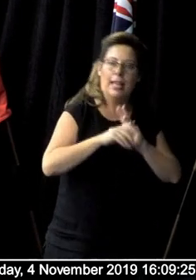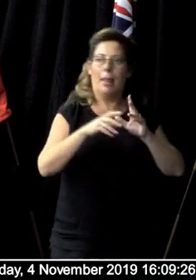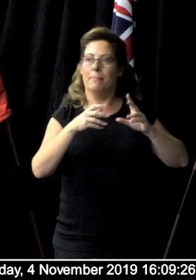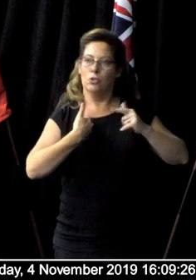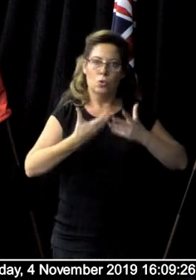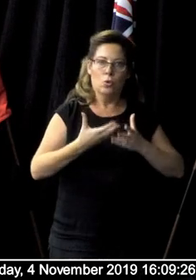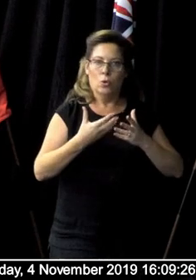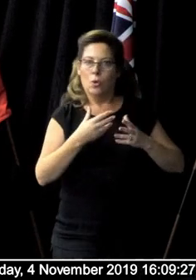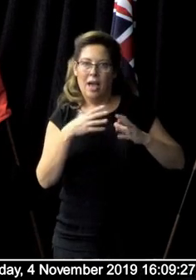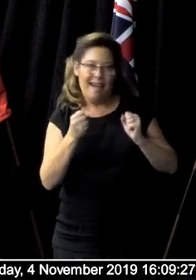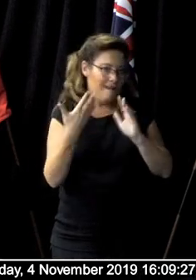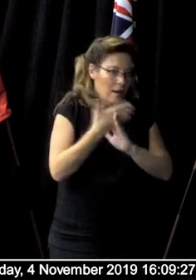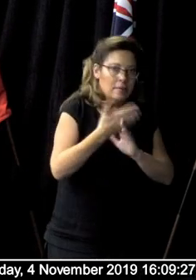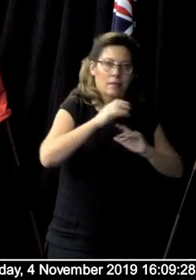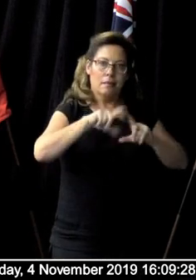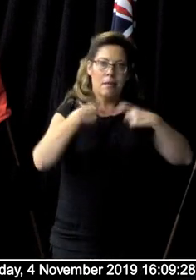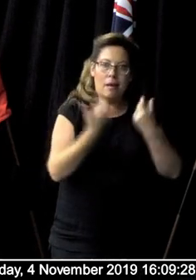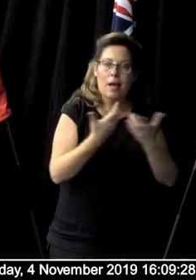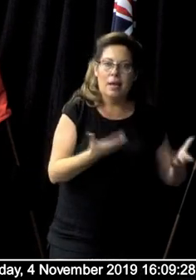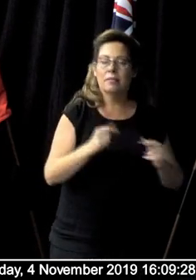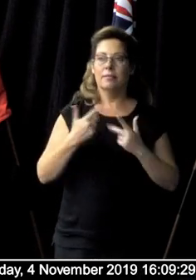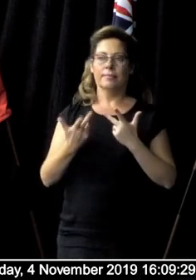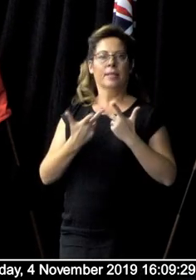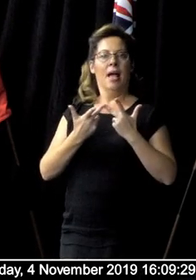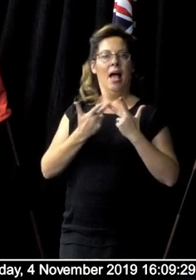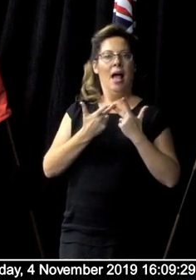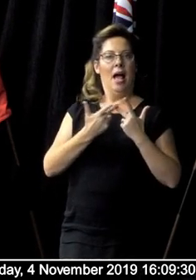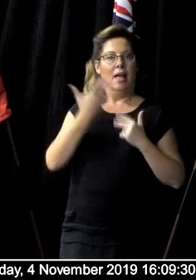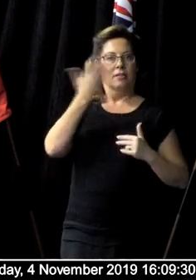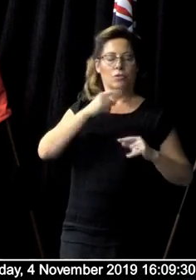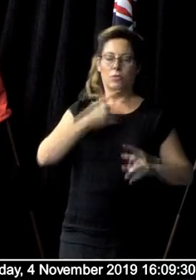kind of other schools who will go we can only provide this and they will set the